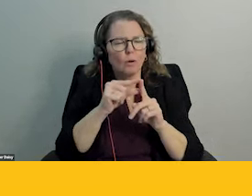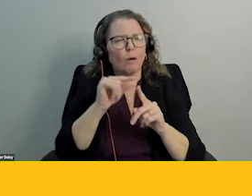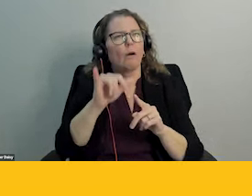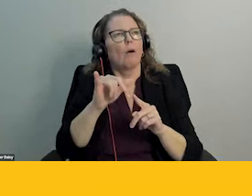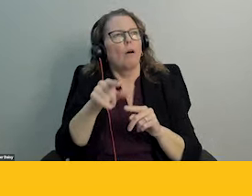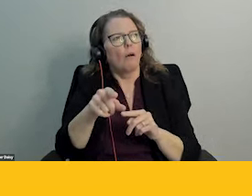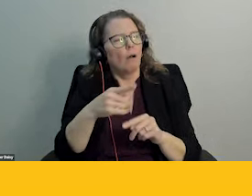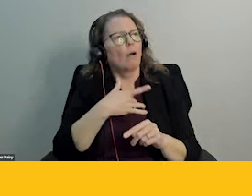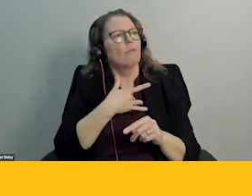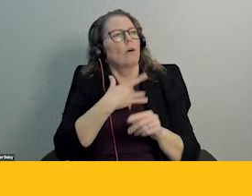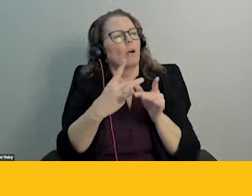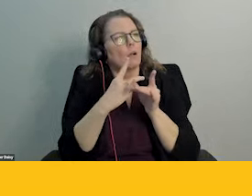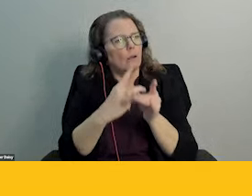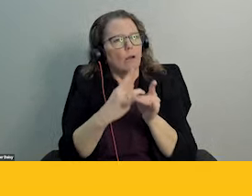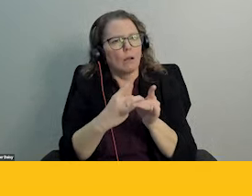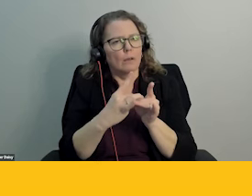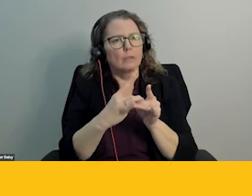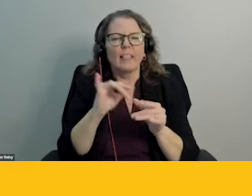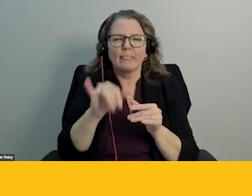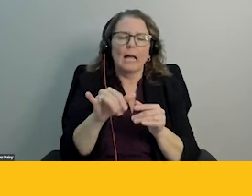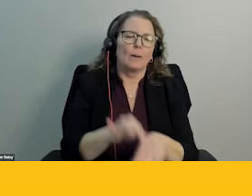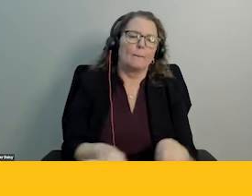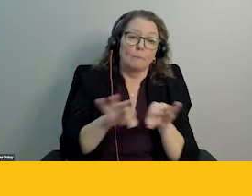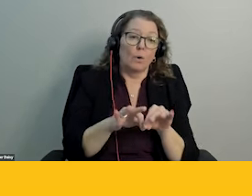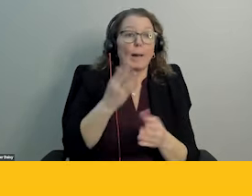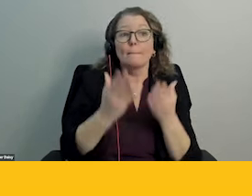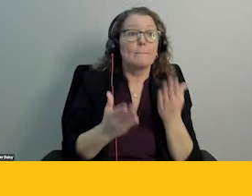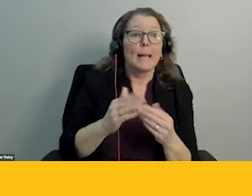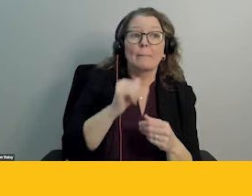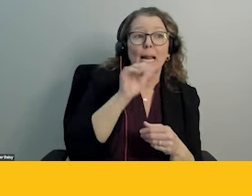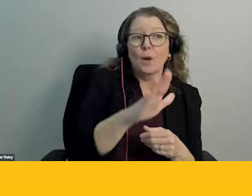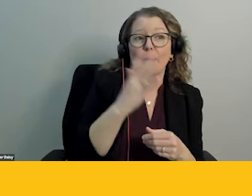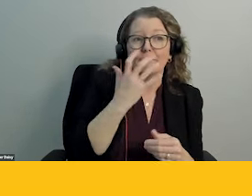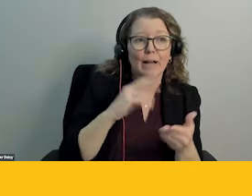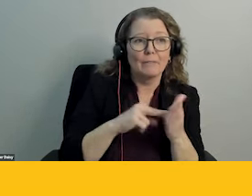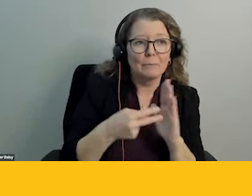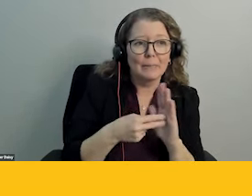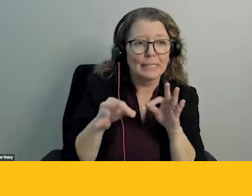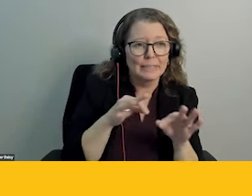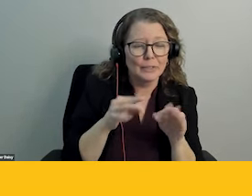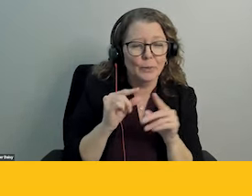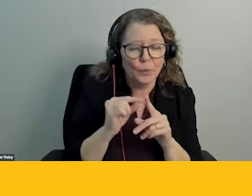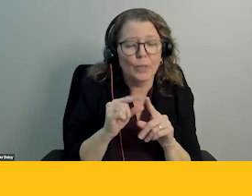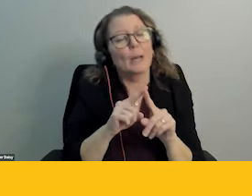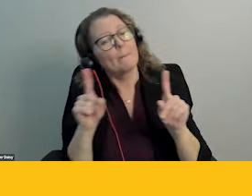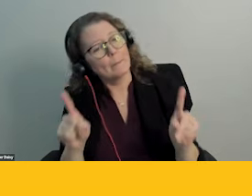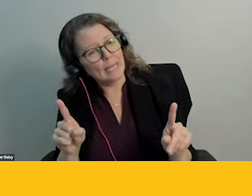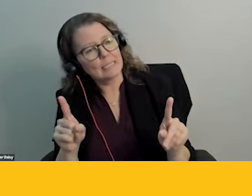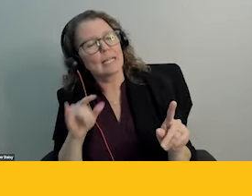with the communities you're in is the most important. So maybe these aren't your favorite definitions of these words, but these are ones I've found